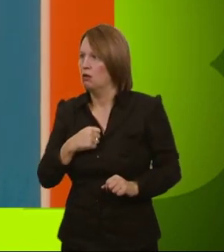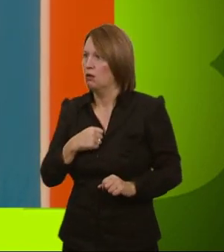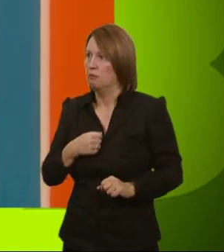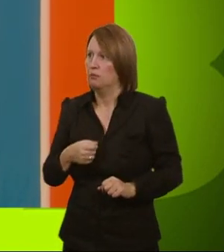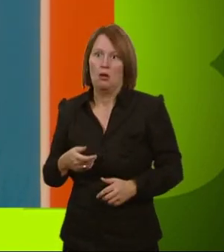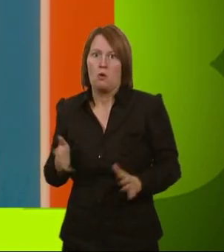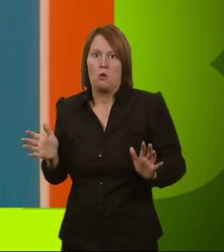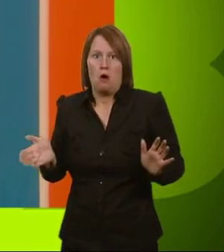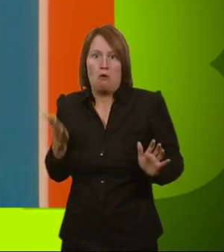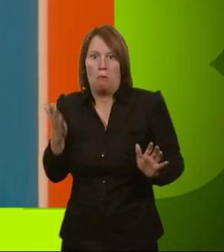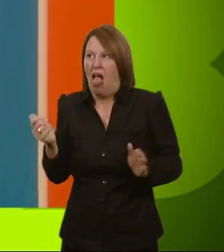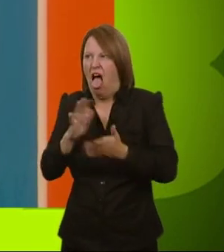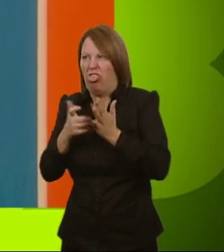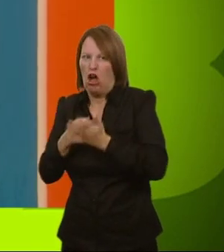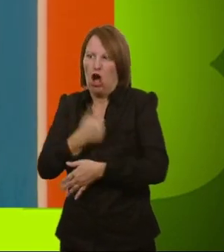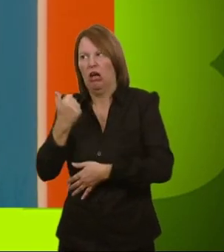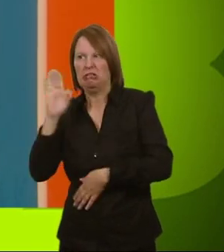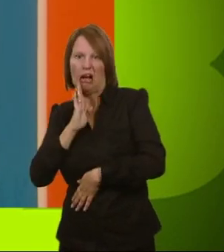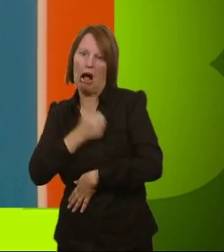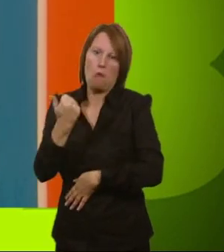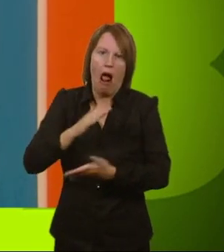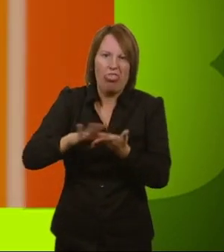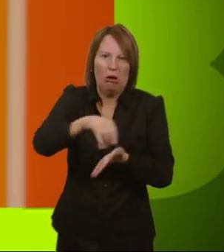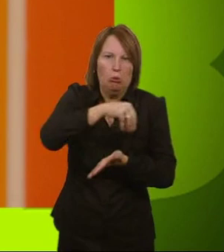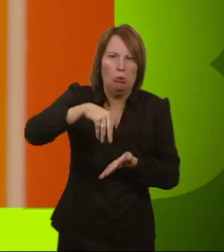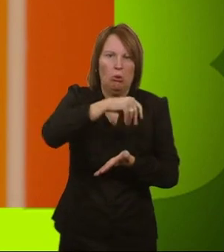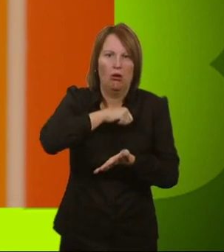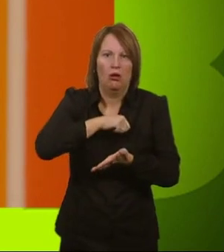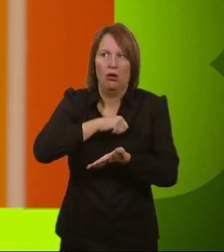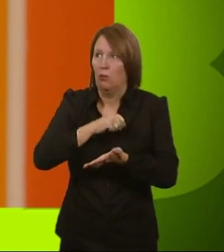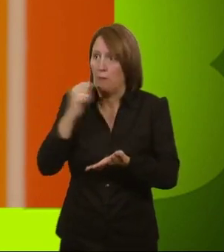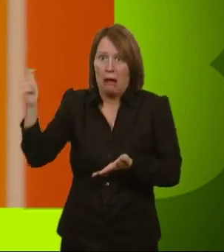bear that thing will be back any minute a oh it's see what you're